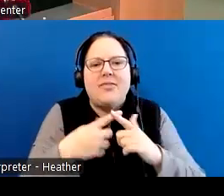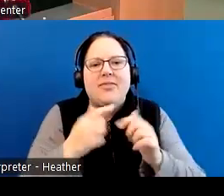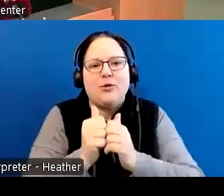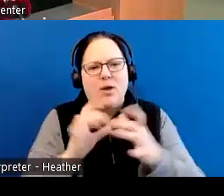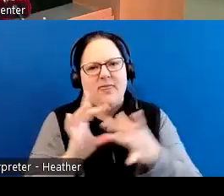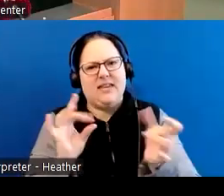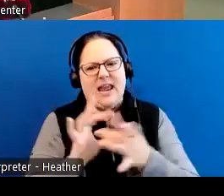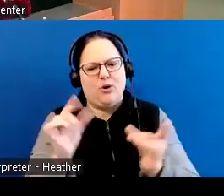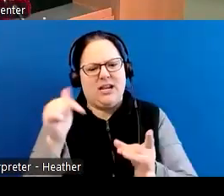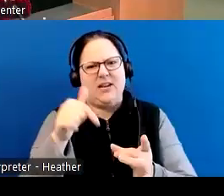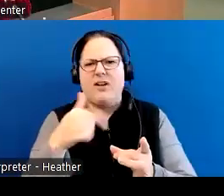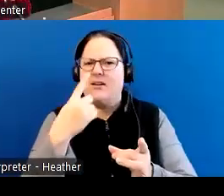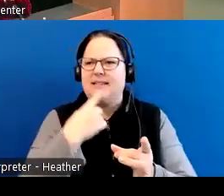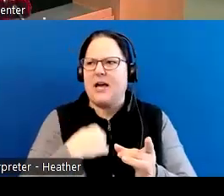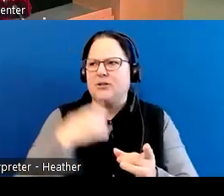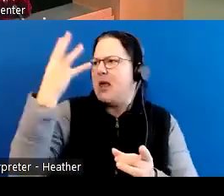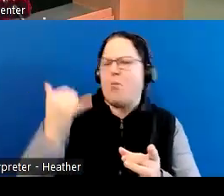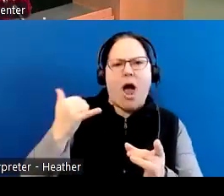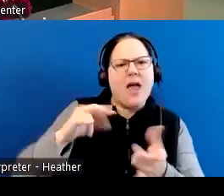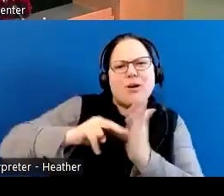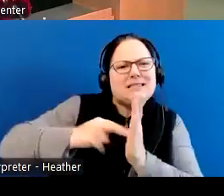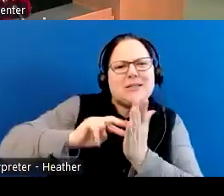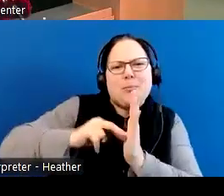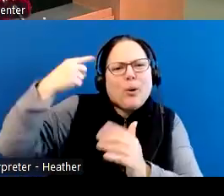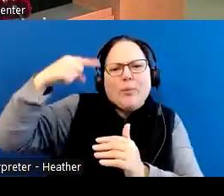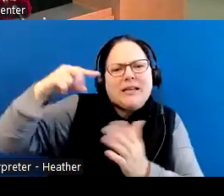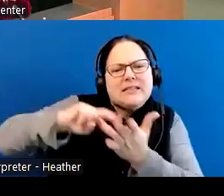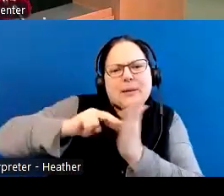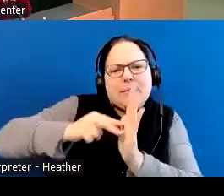get through it? Like what what's the what's the purpose? What's the meaning? Um what's going to